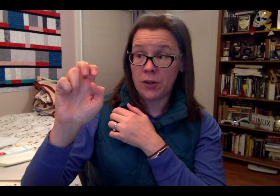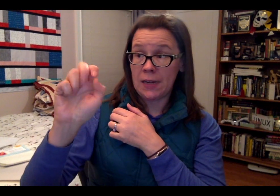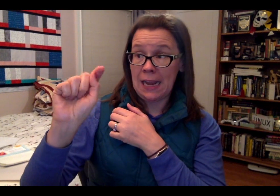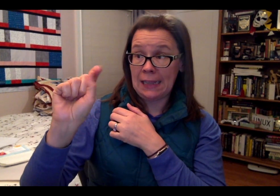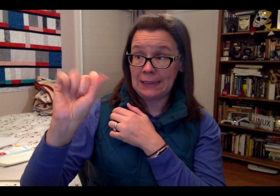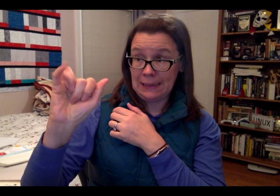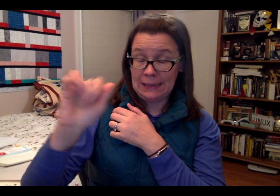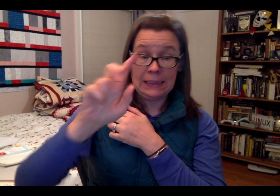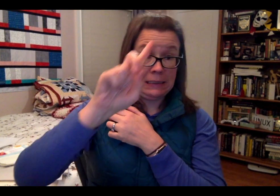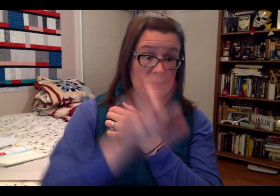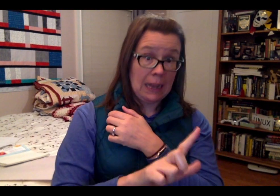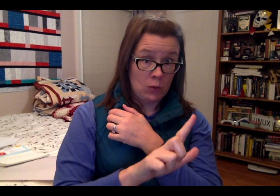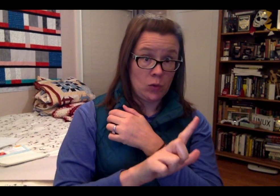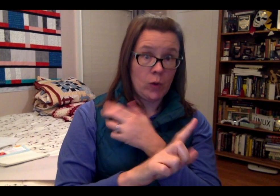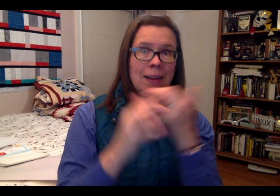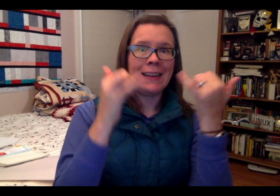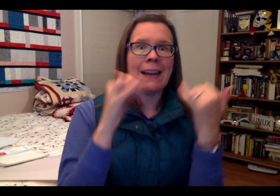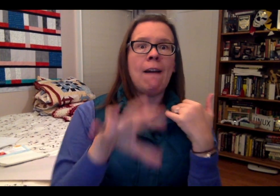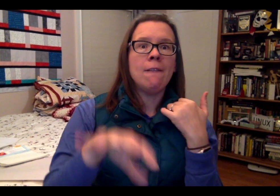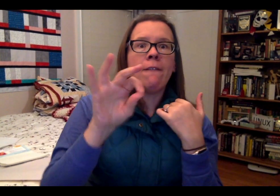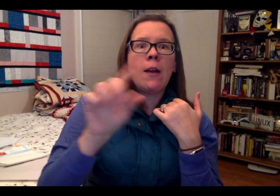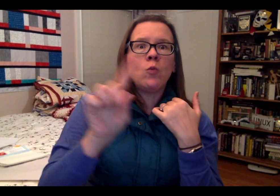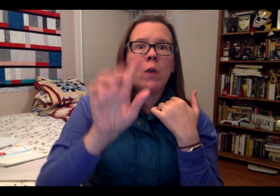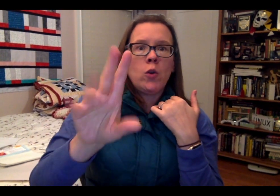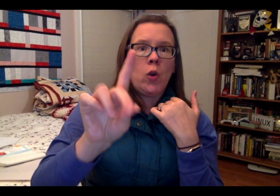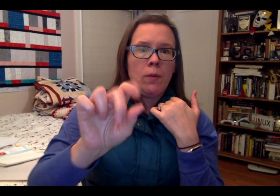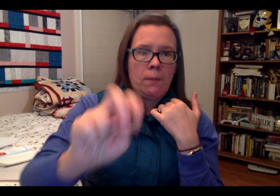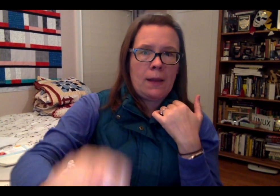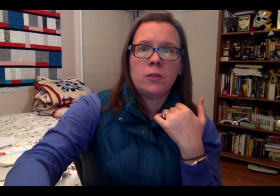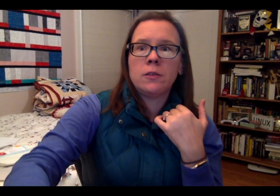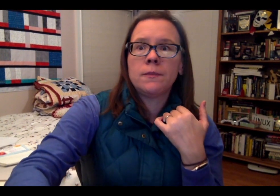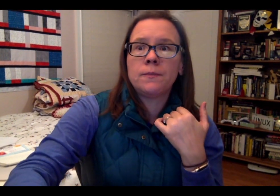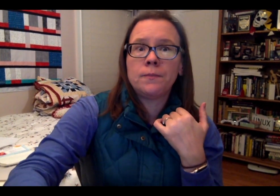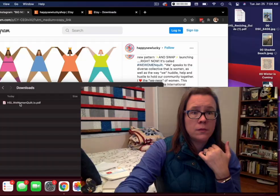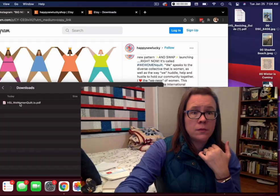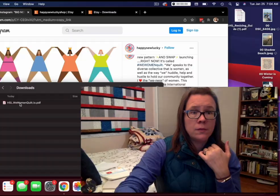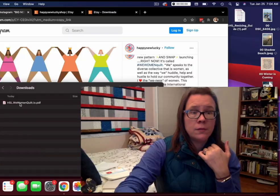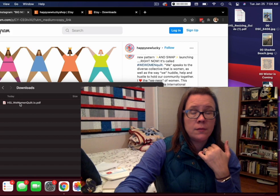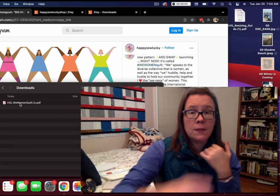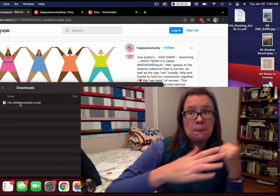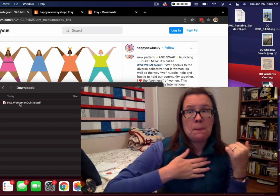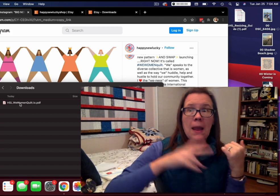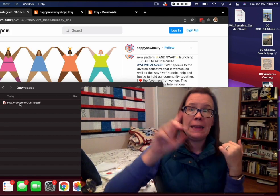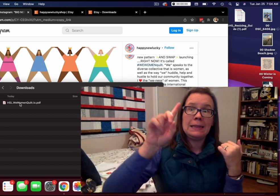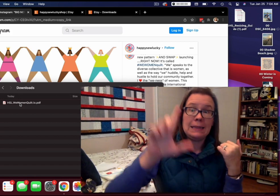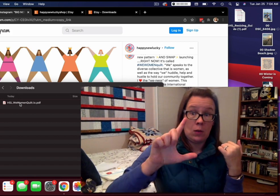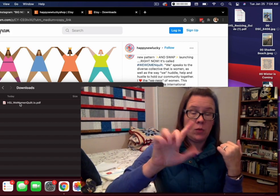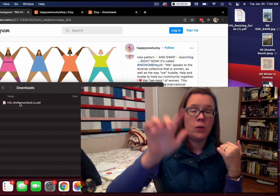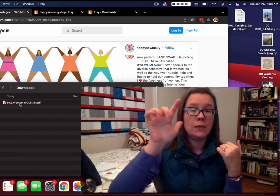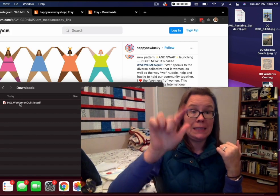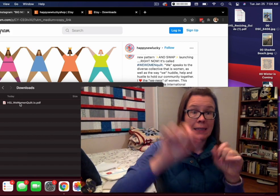Um we've bought the pattern from Etsy, we've downloaded it, so just open the pattern on your computer.